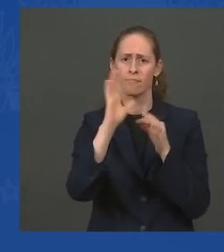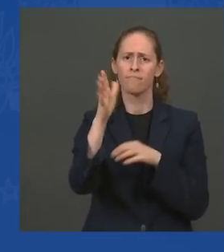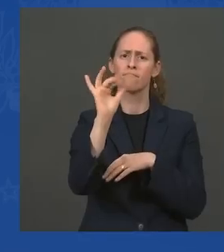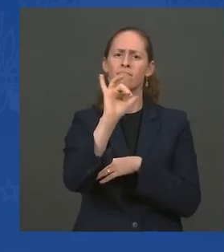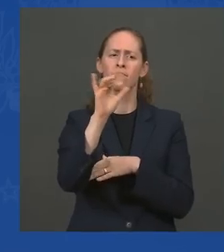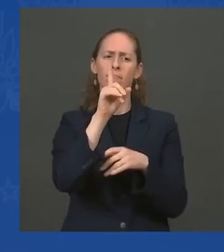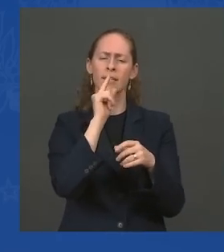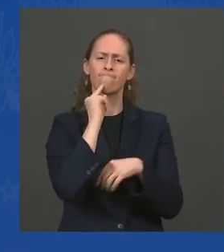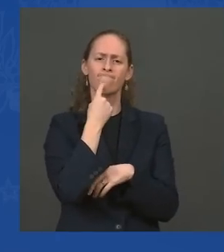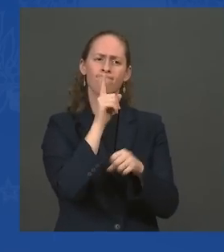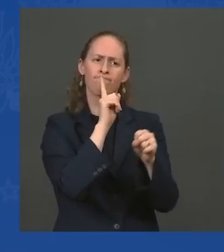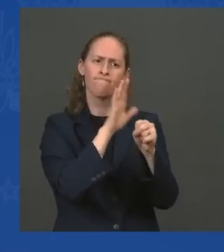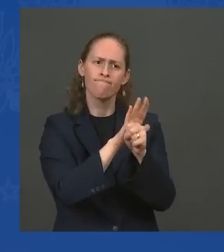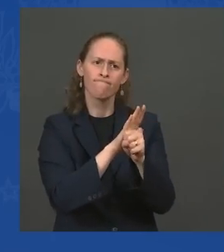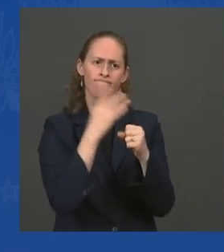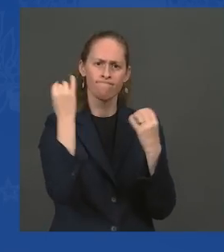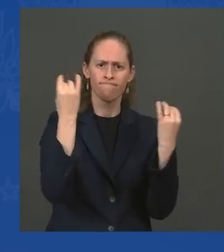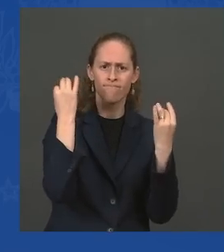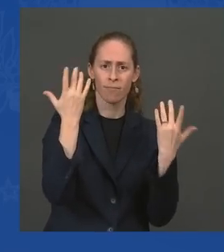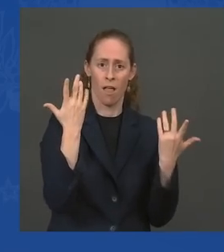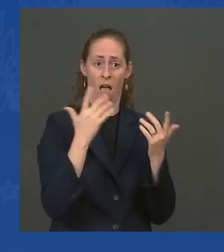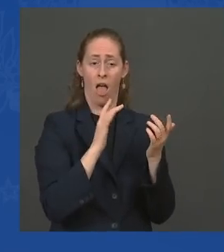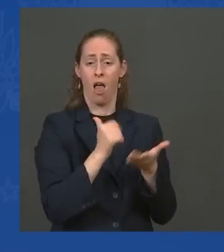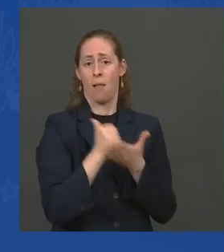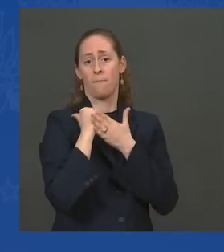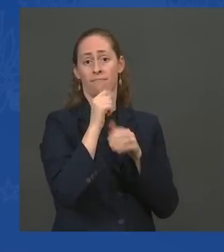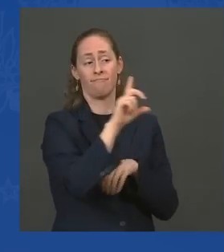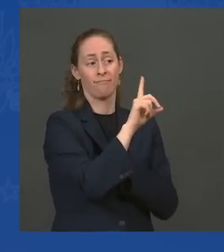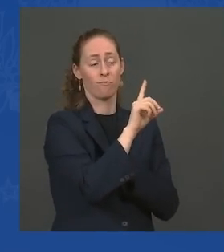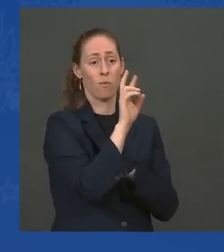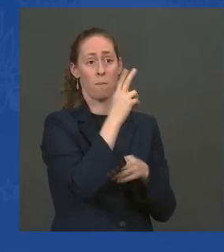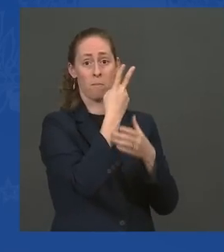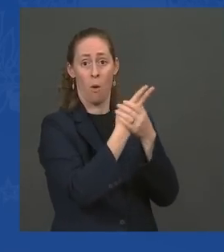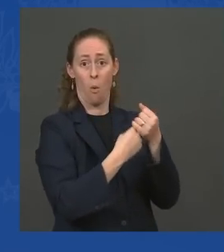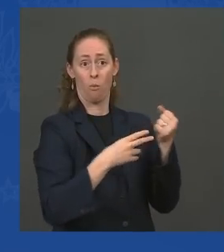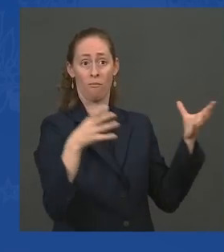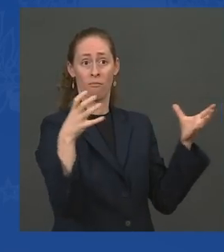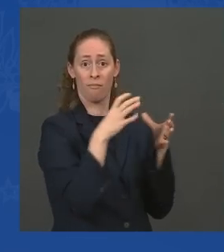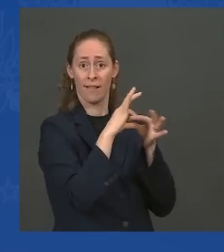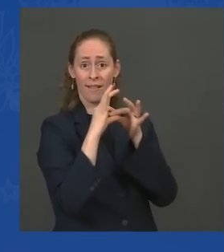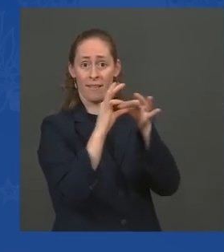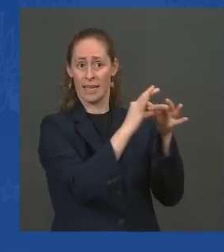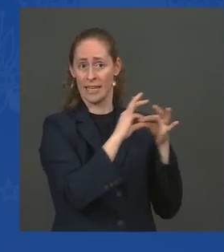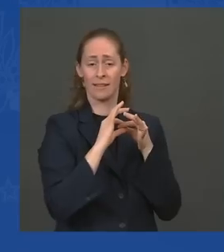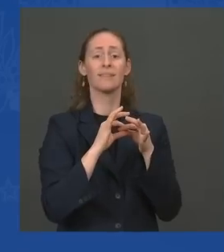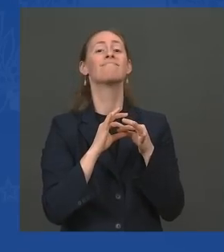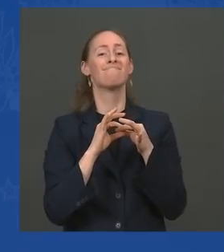when parties work together. The ability to increase jobs, good paying union jobs